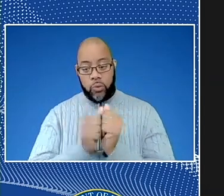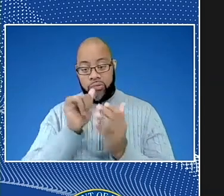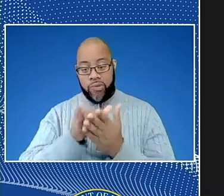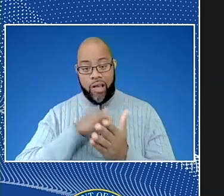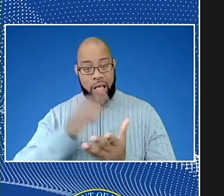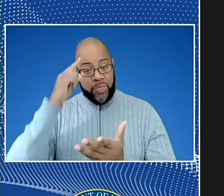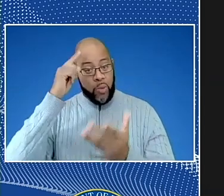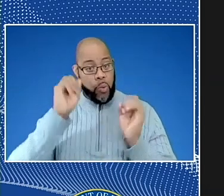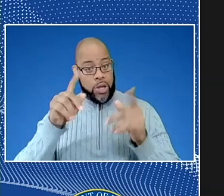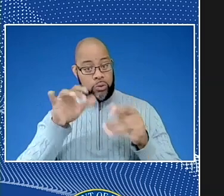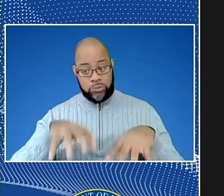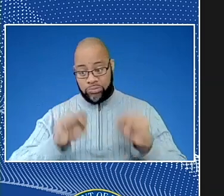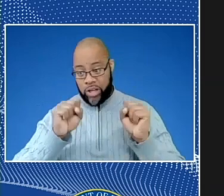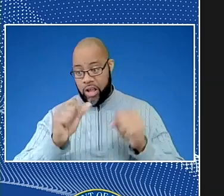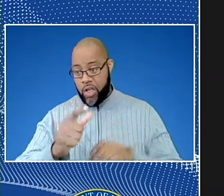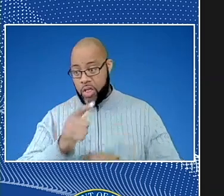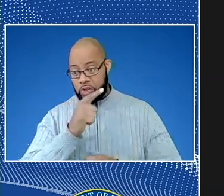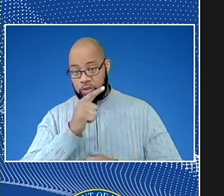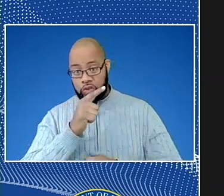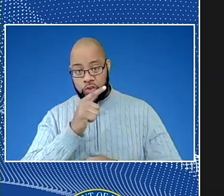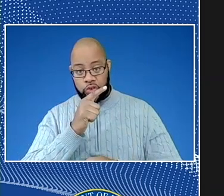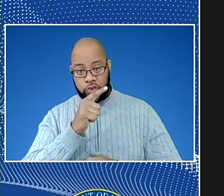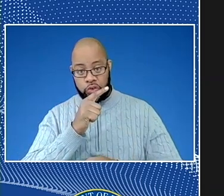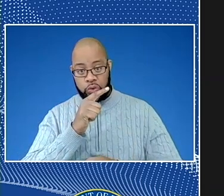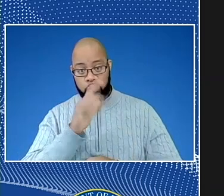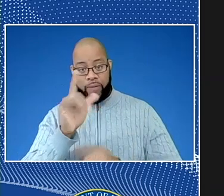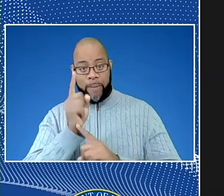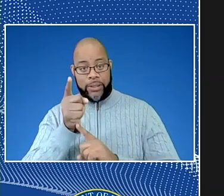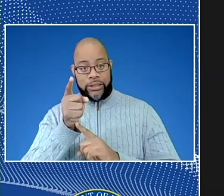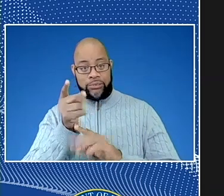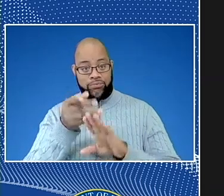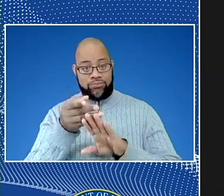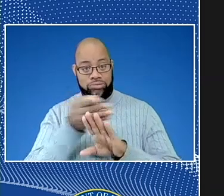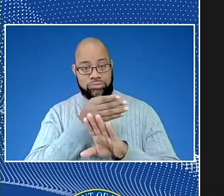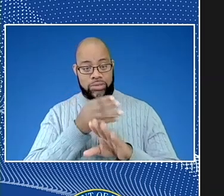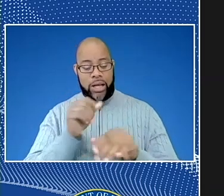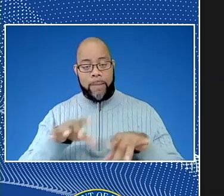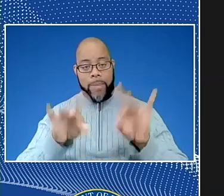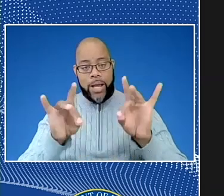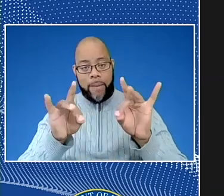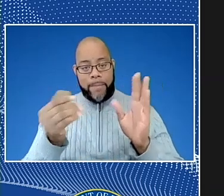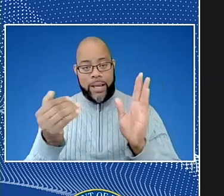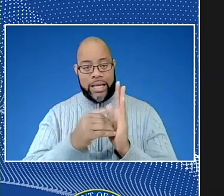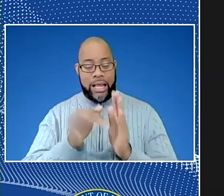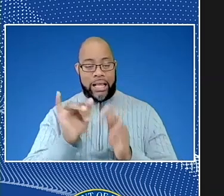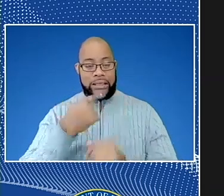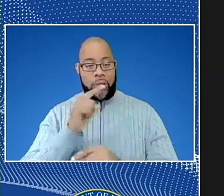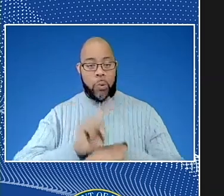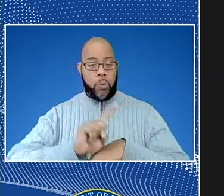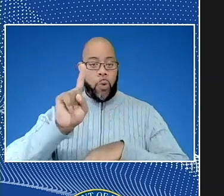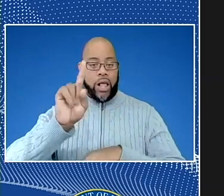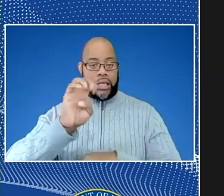to take our lunch 25 minutes short and pick up as I said at 1:00 Eastern. So thank you all.